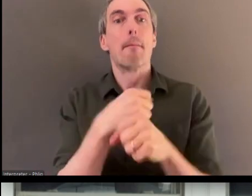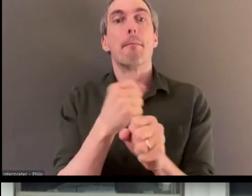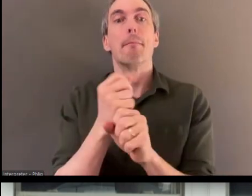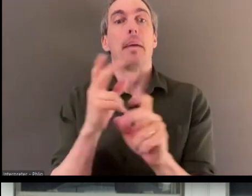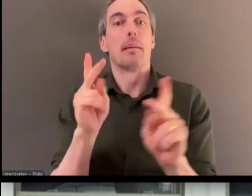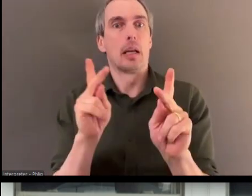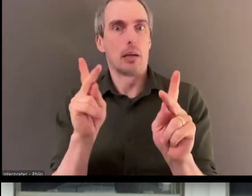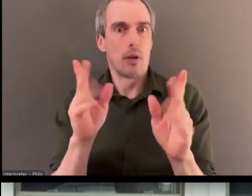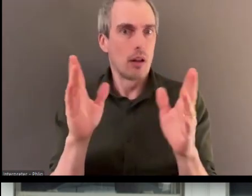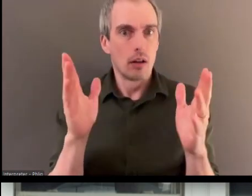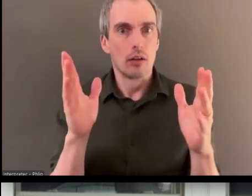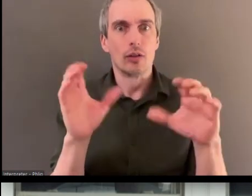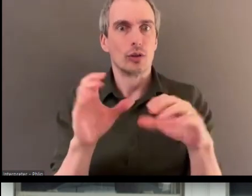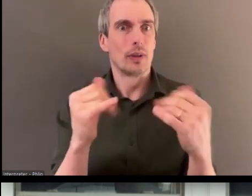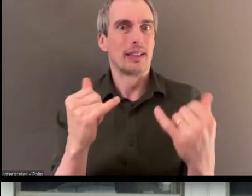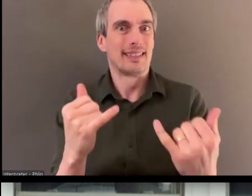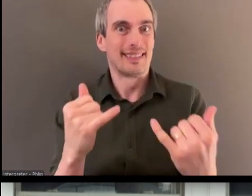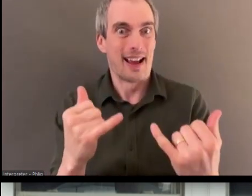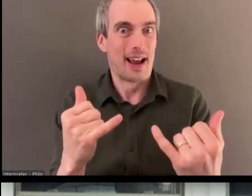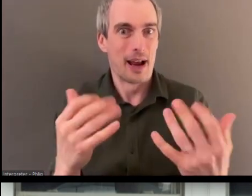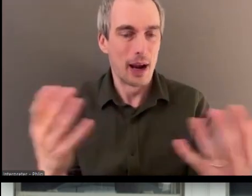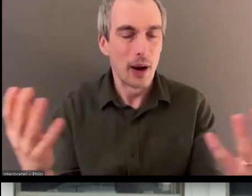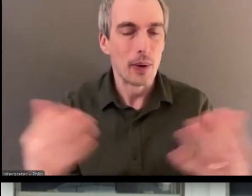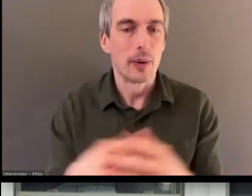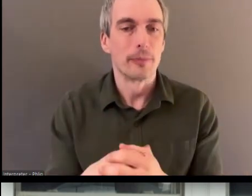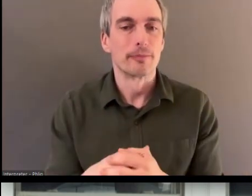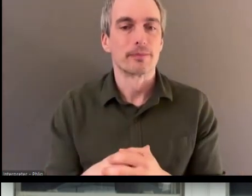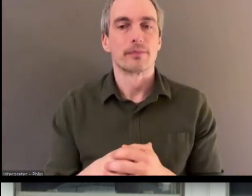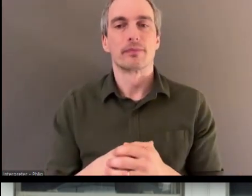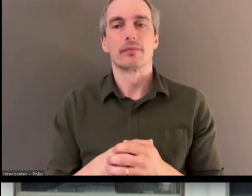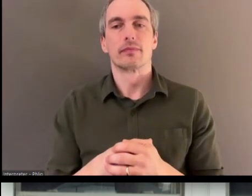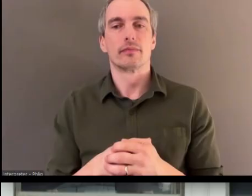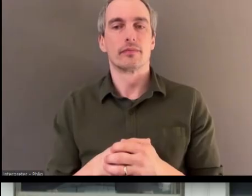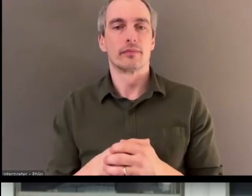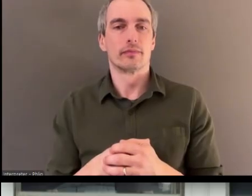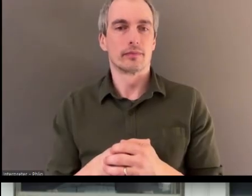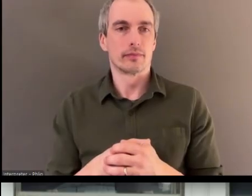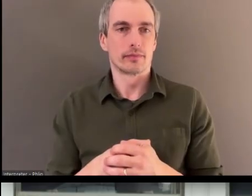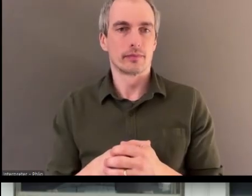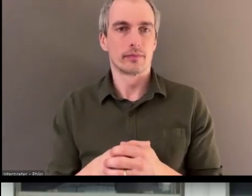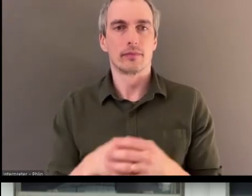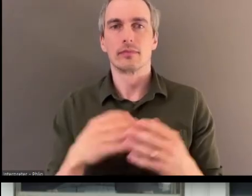So just to kind of look at what UIC, the University of Illinois, Chicago, which I work with, has.